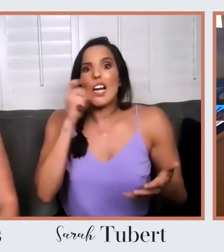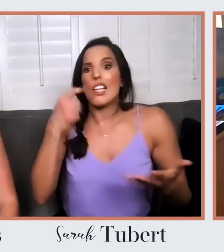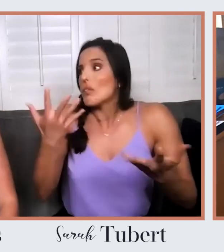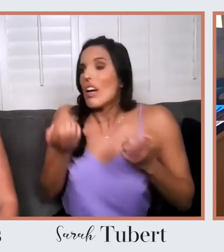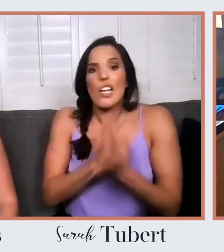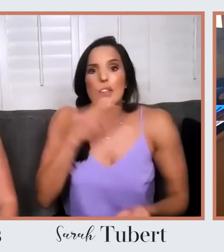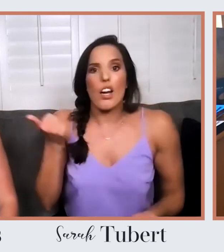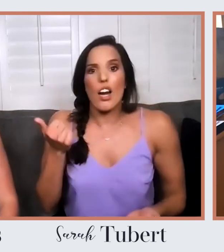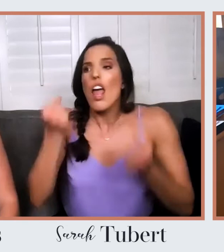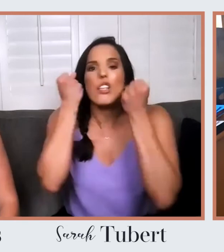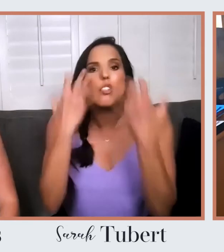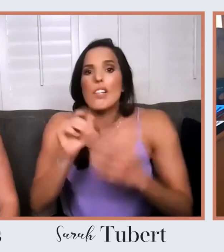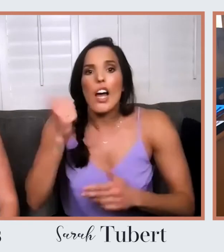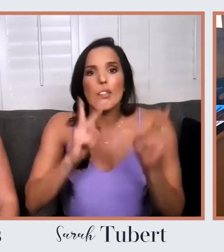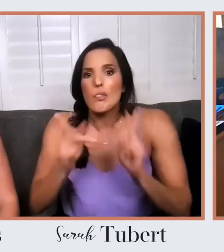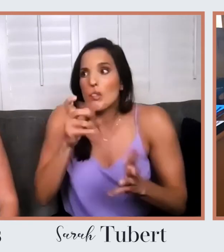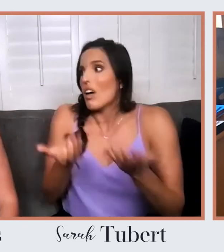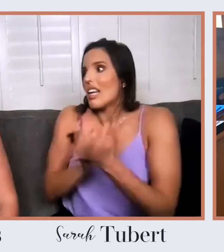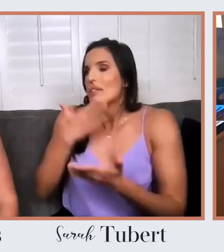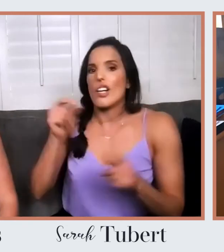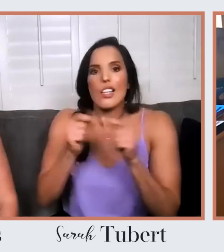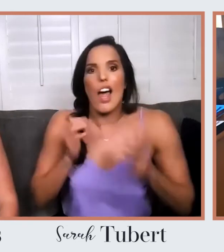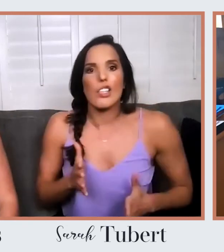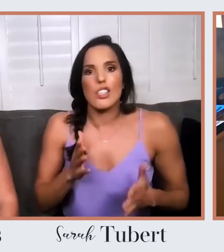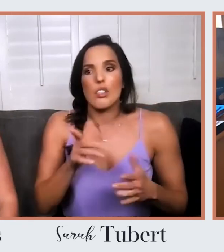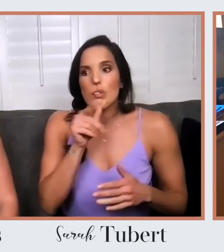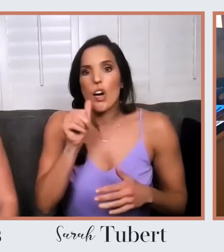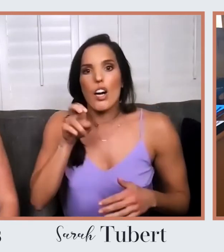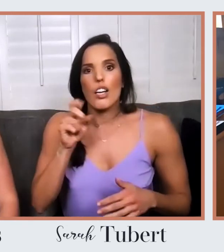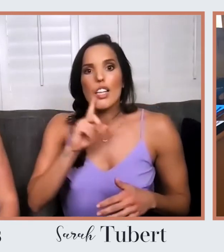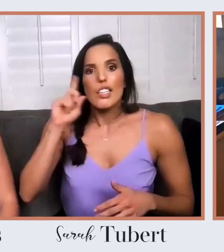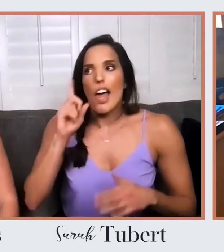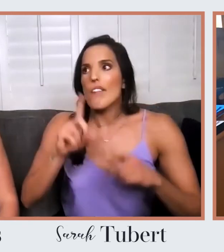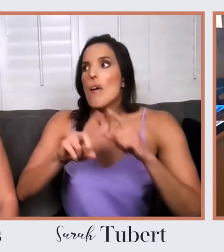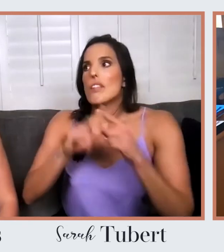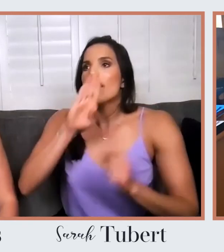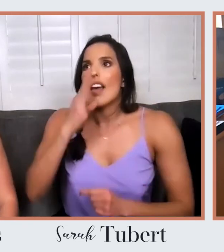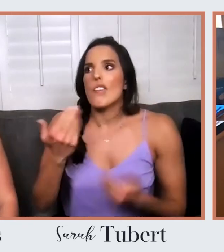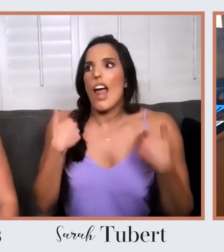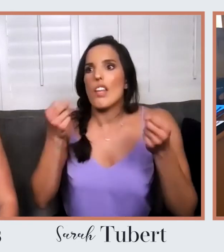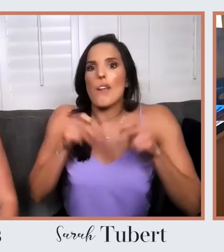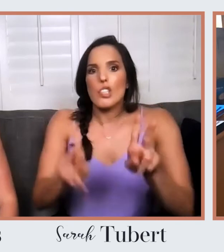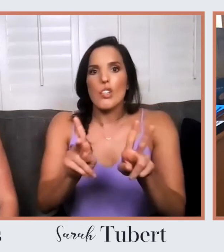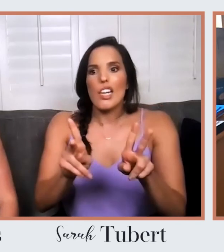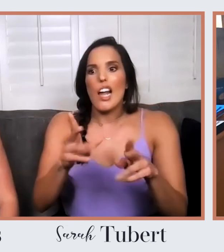because like, I want to get better. And there's so many other people who want to get better as actors who are deaf, but they never had that opportunity.